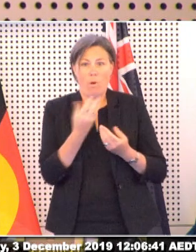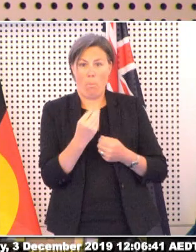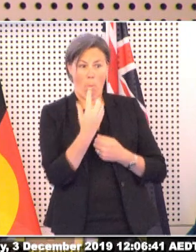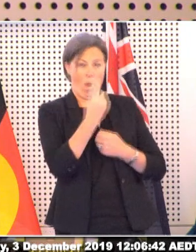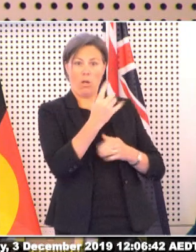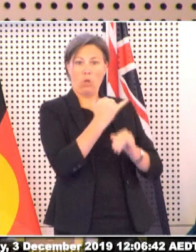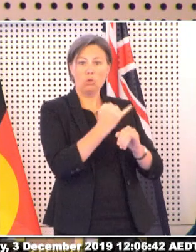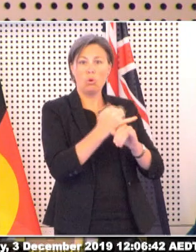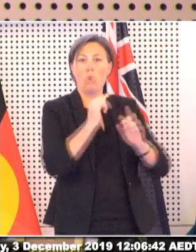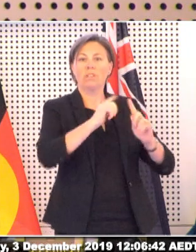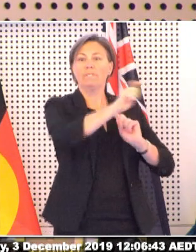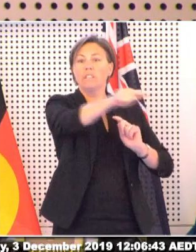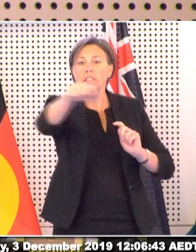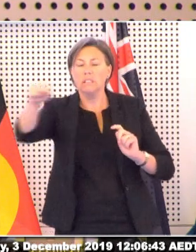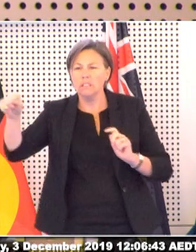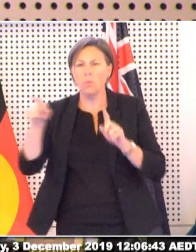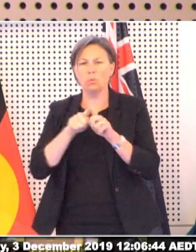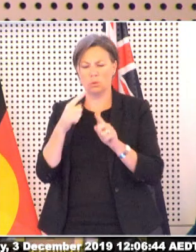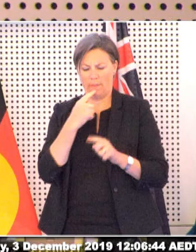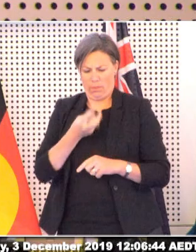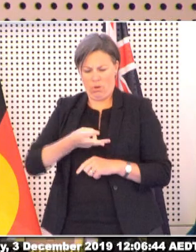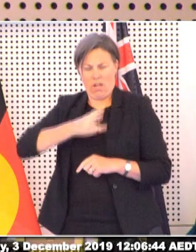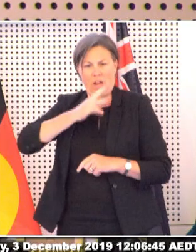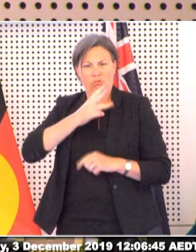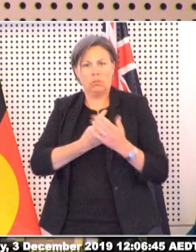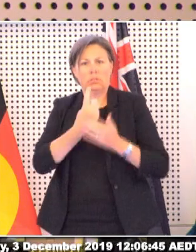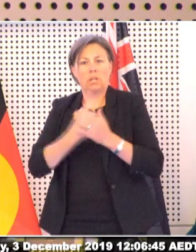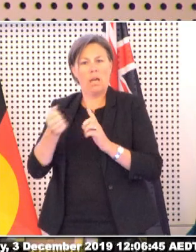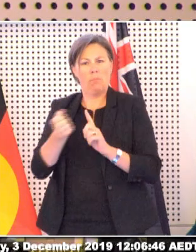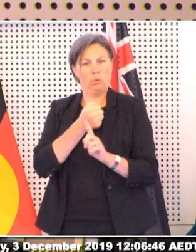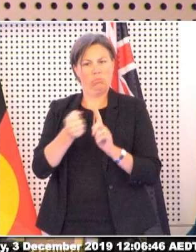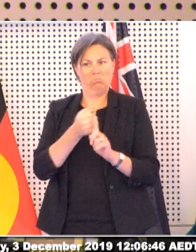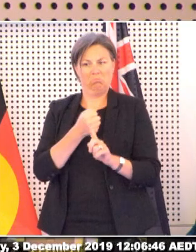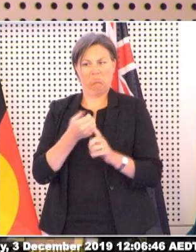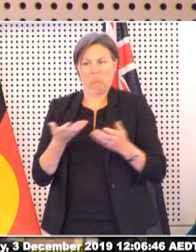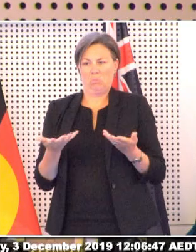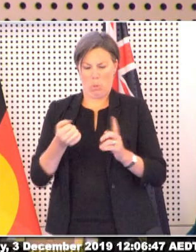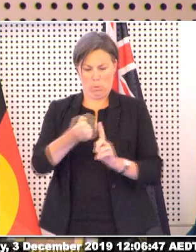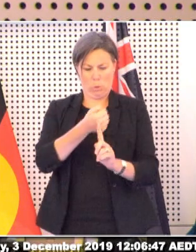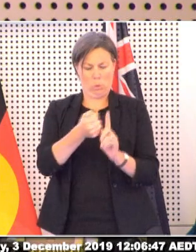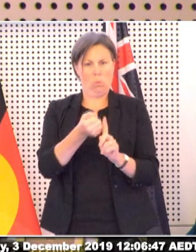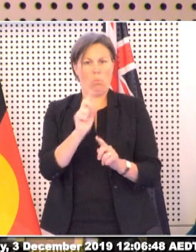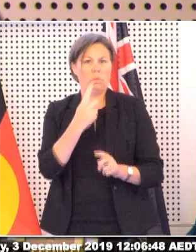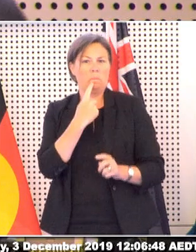- and when you say 300 instances of abuse, can you tell us how you defined abuse for that purpose?